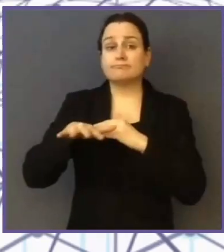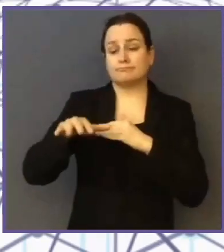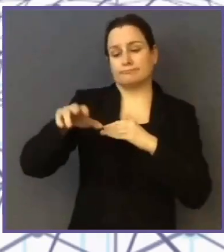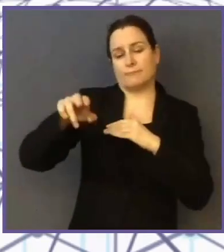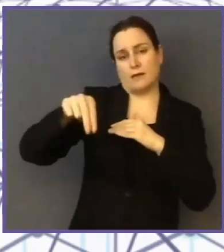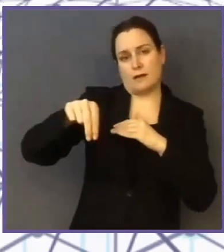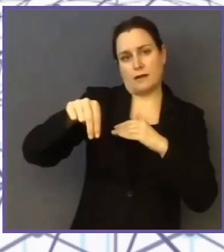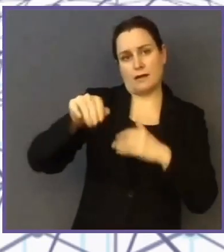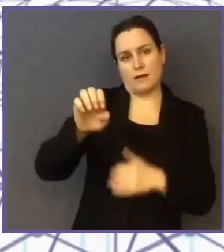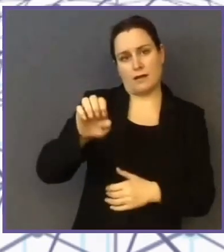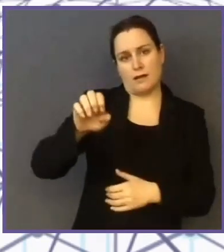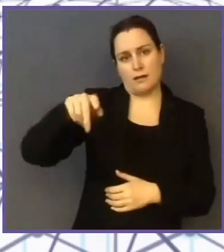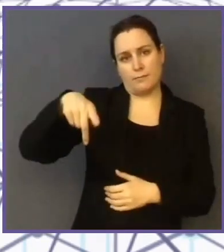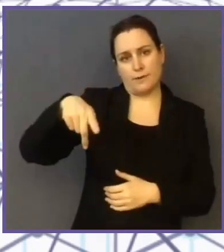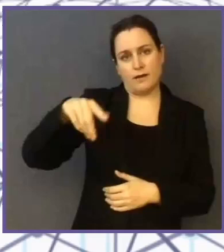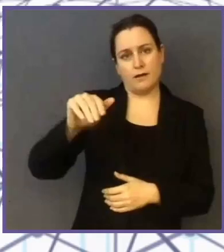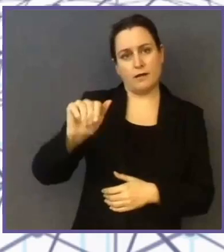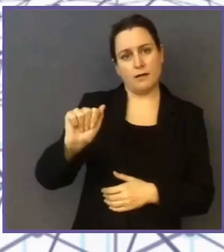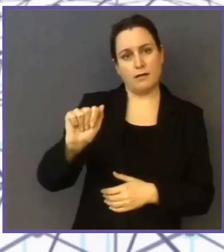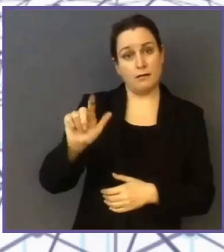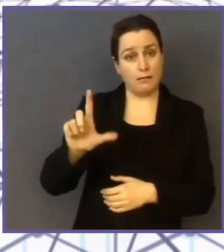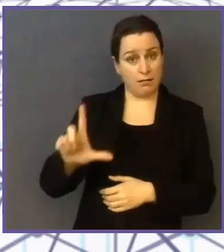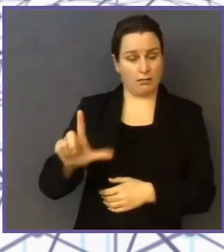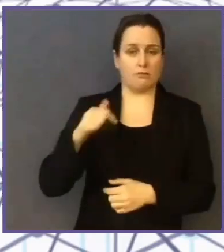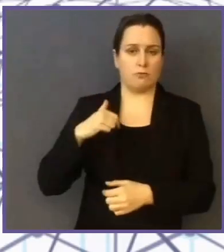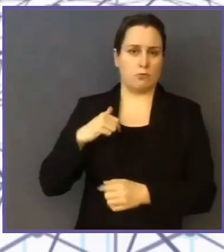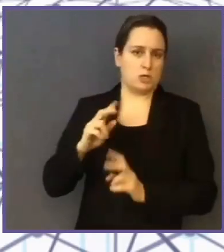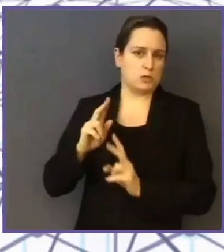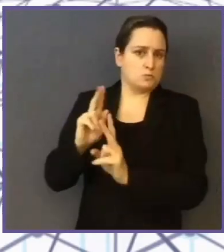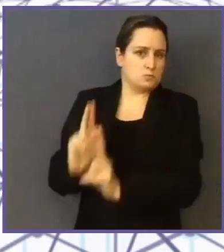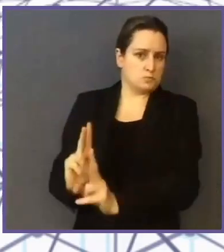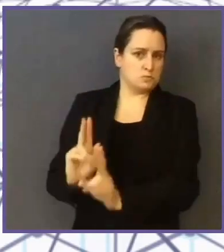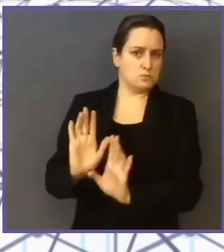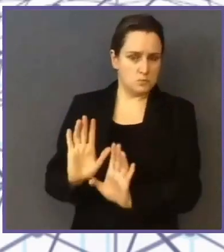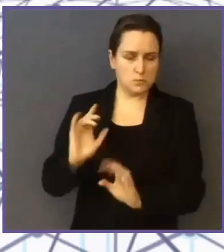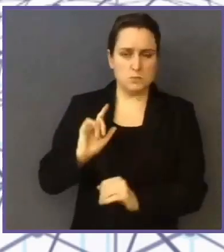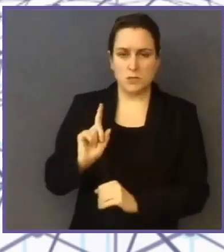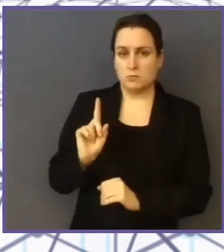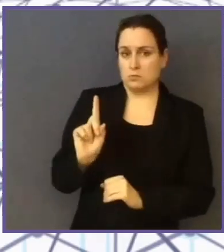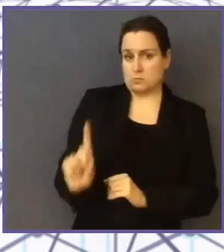So we've been discussing these issues for some time and then during COVID Gdihub joined